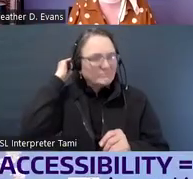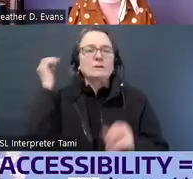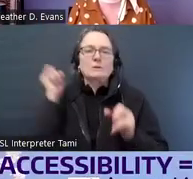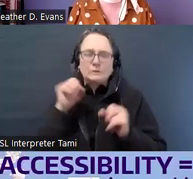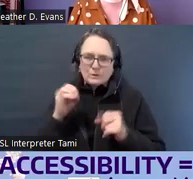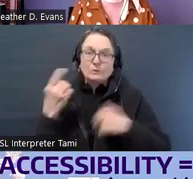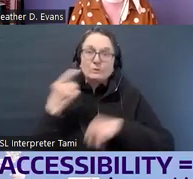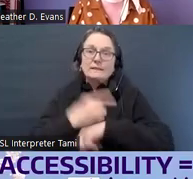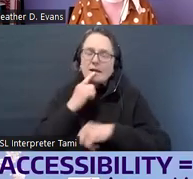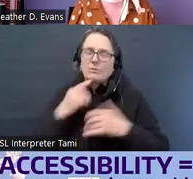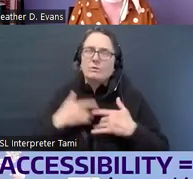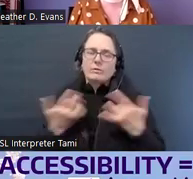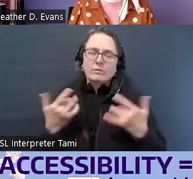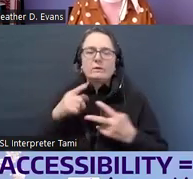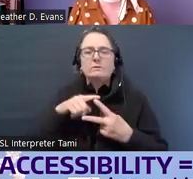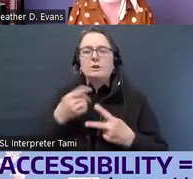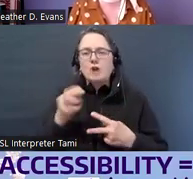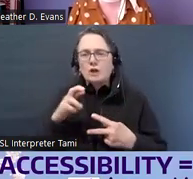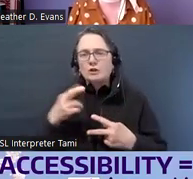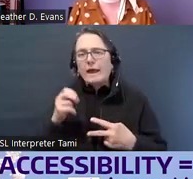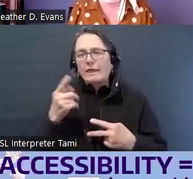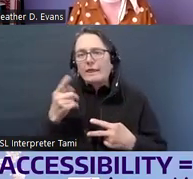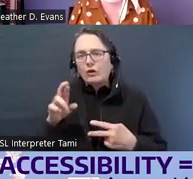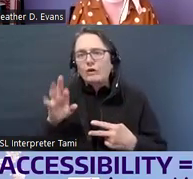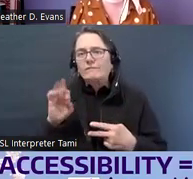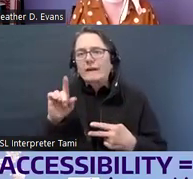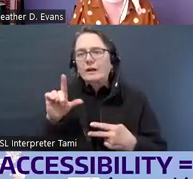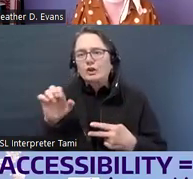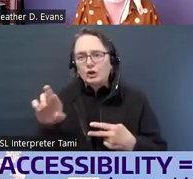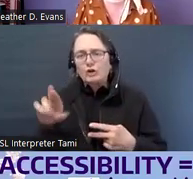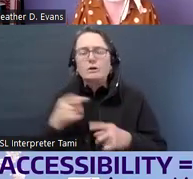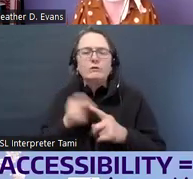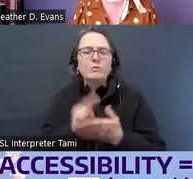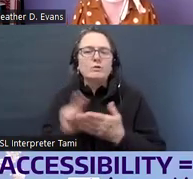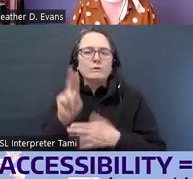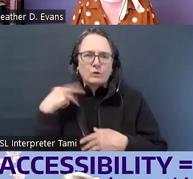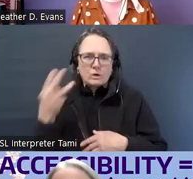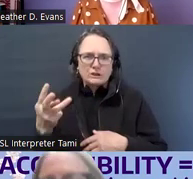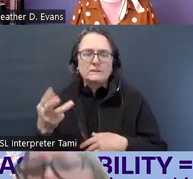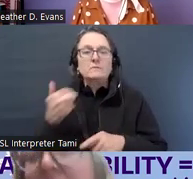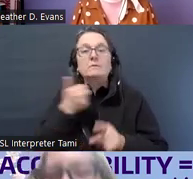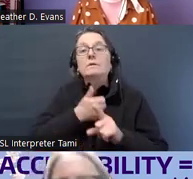from the University of Washington. Dr. Heather Feldner is an assistant professor